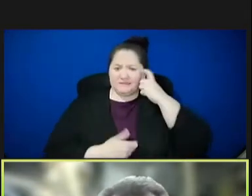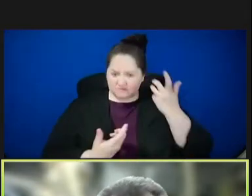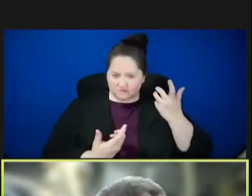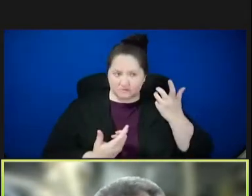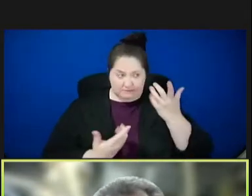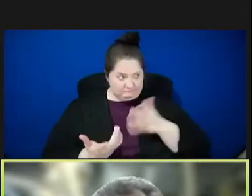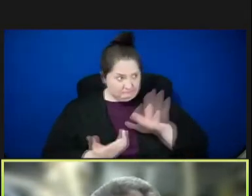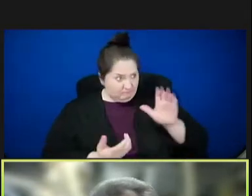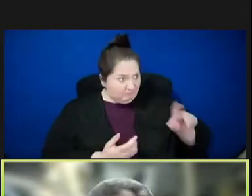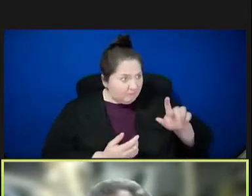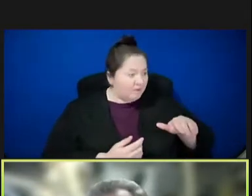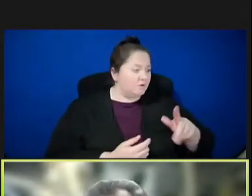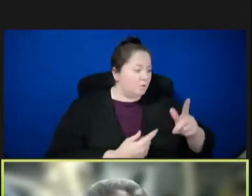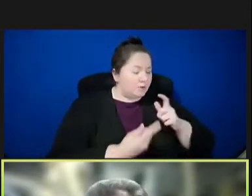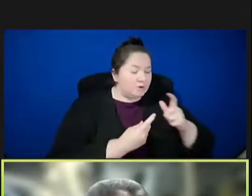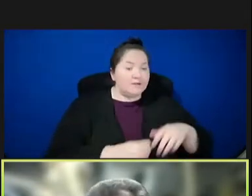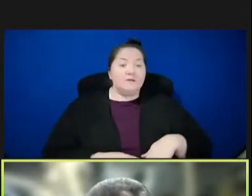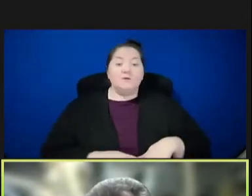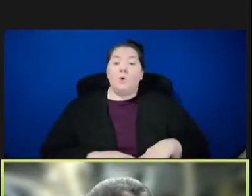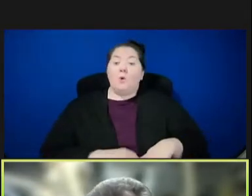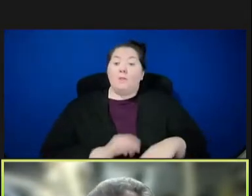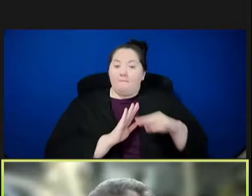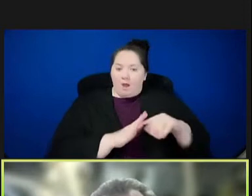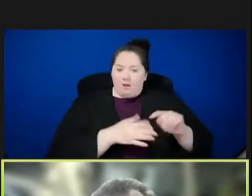So, in order to train the model to detect these,